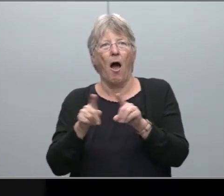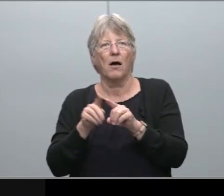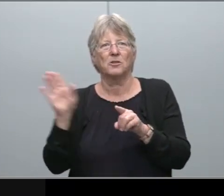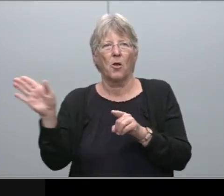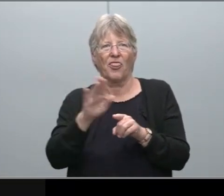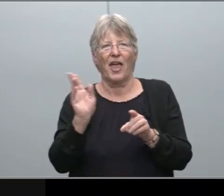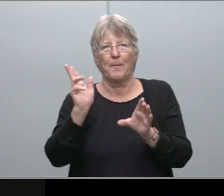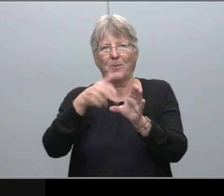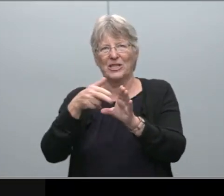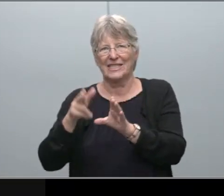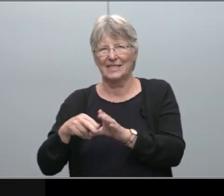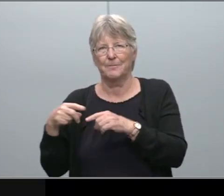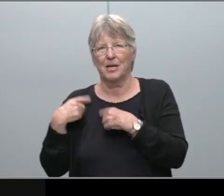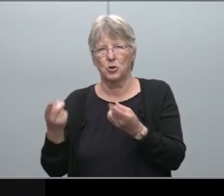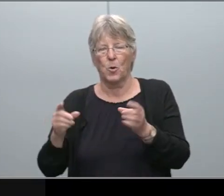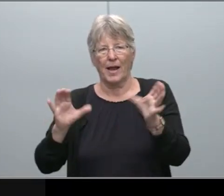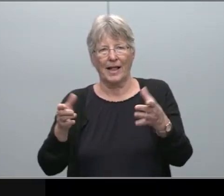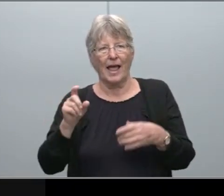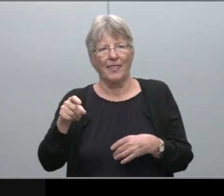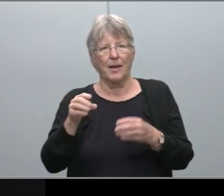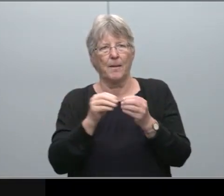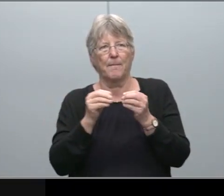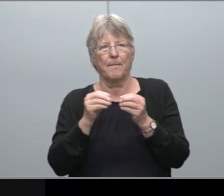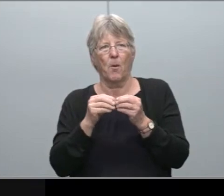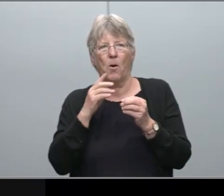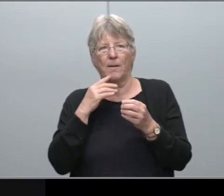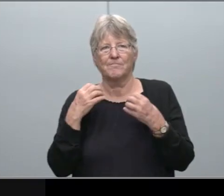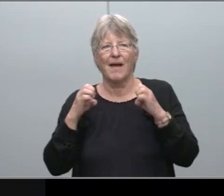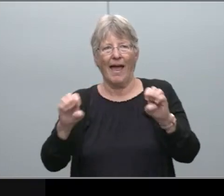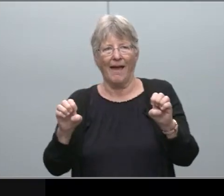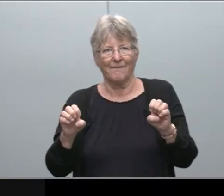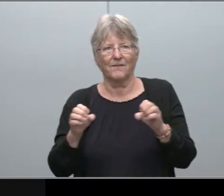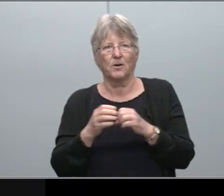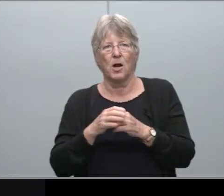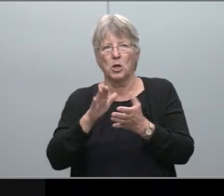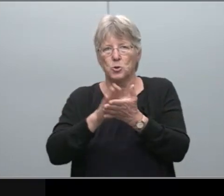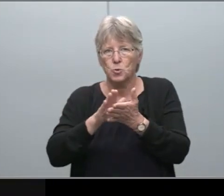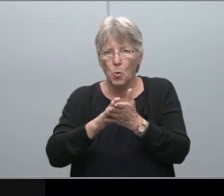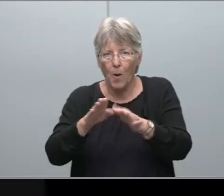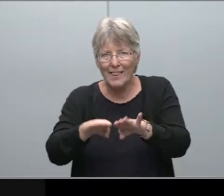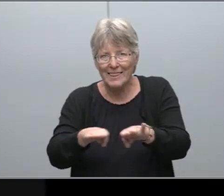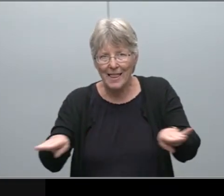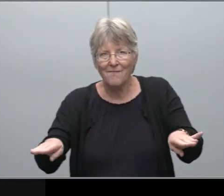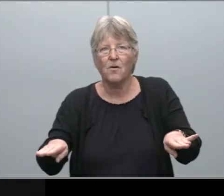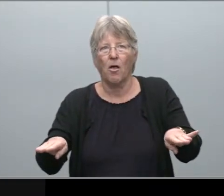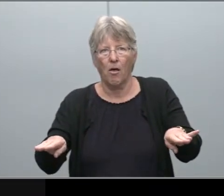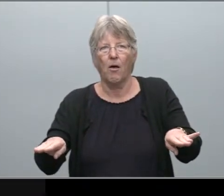the Parent University video workshops that you can go back to and watch in case you missed them,